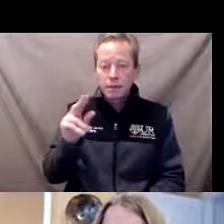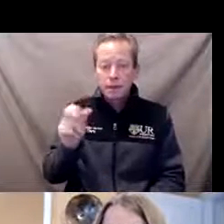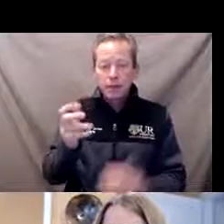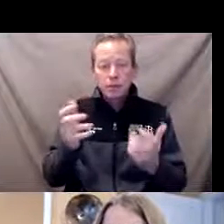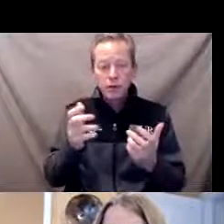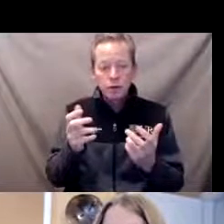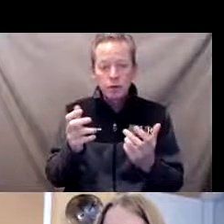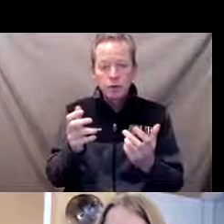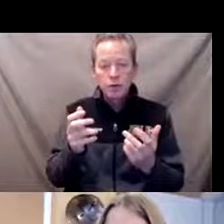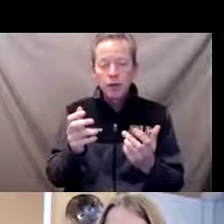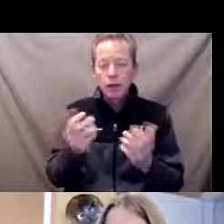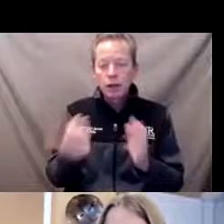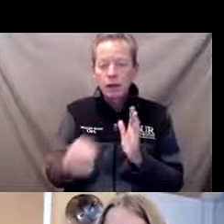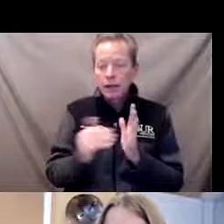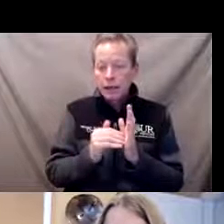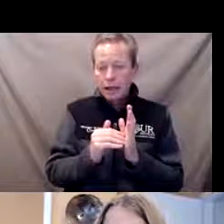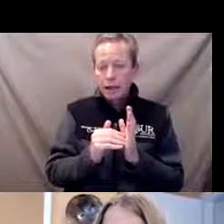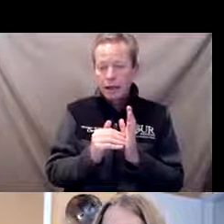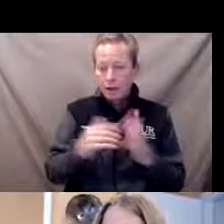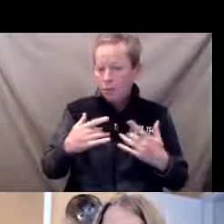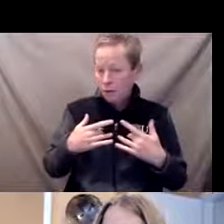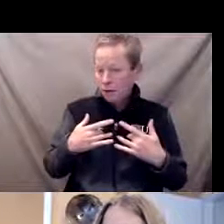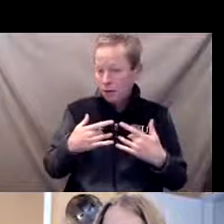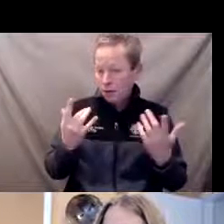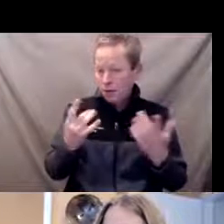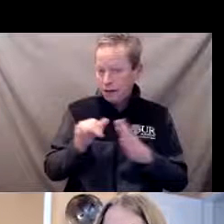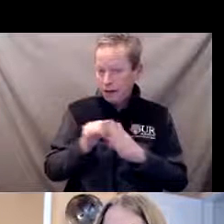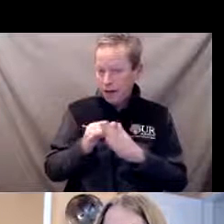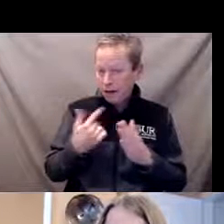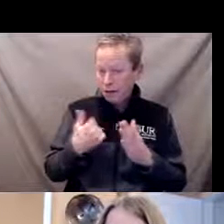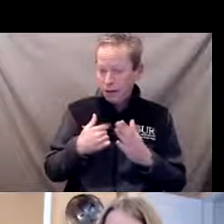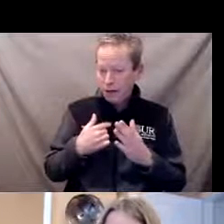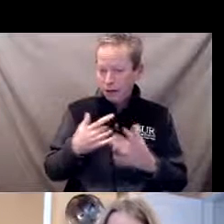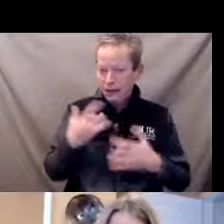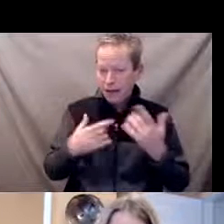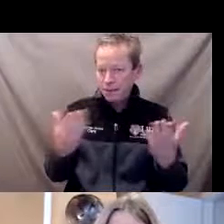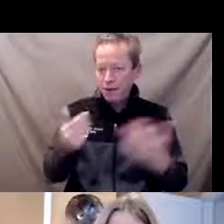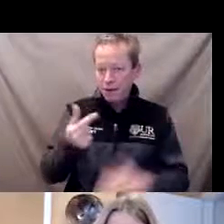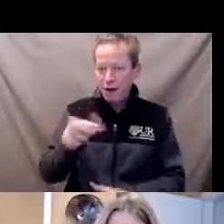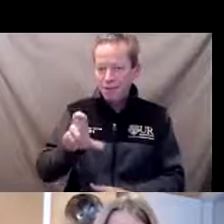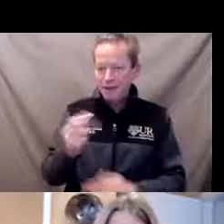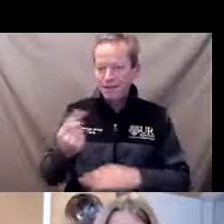echo our thrill at being part of this grand rounds today and especially as a Canadian that's across